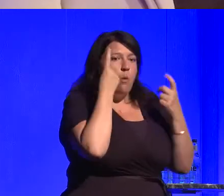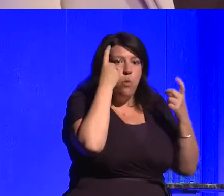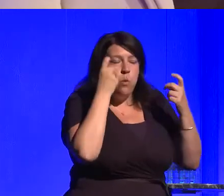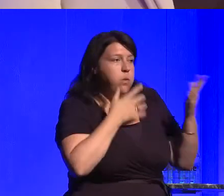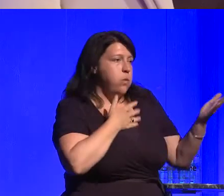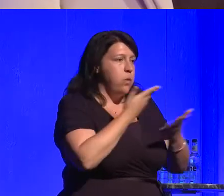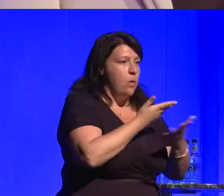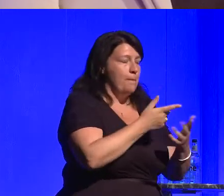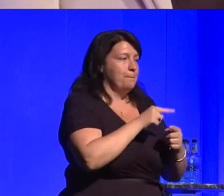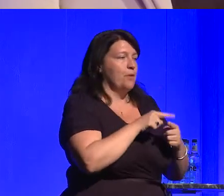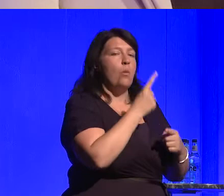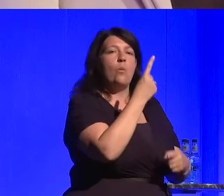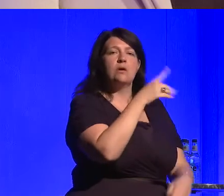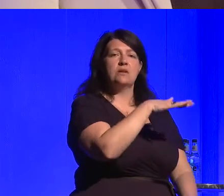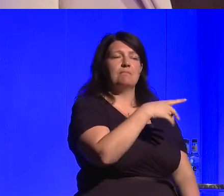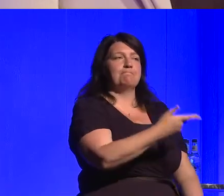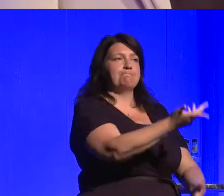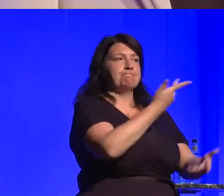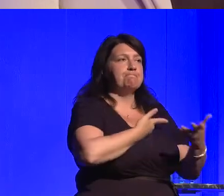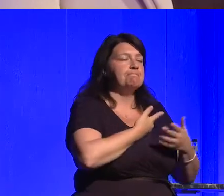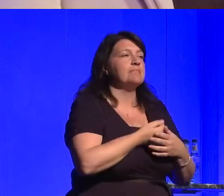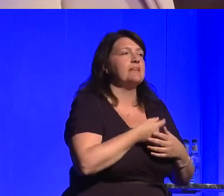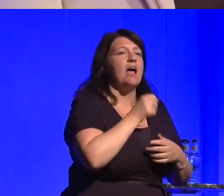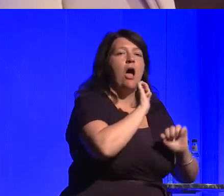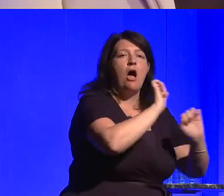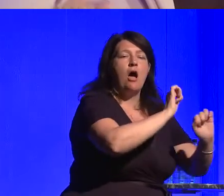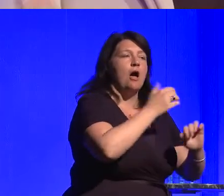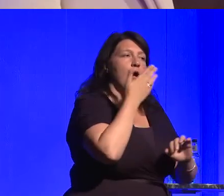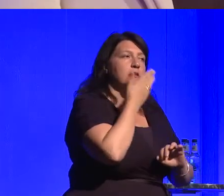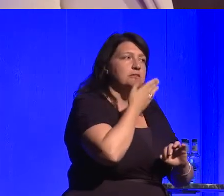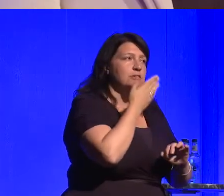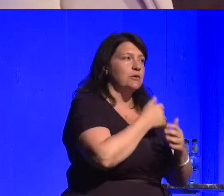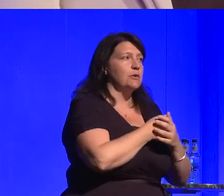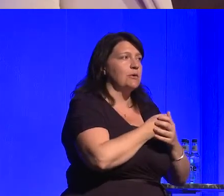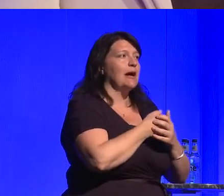One child said that in her school, 10 of the people in her peer group self-harmed.